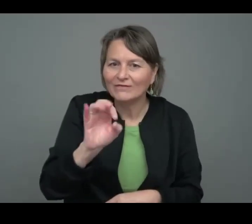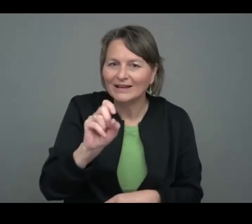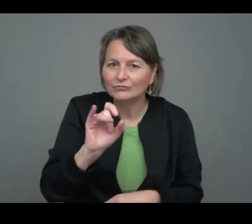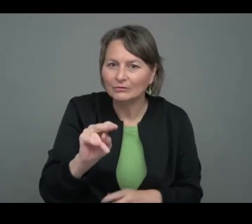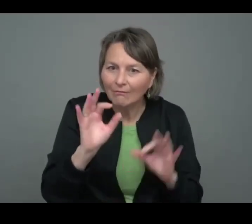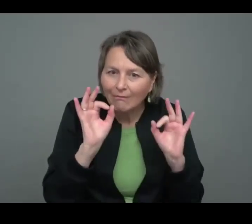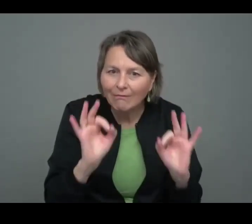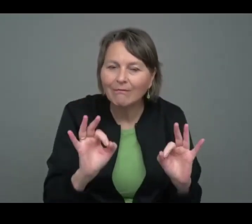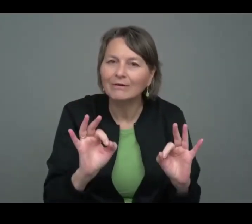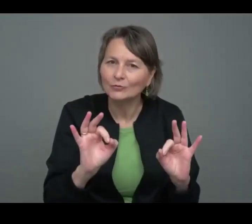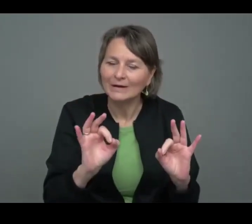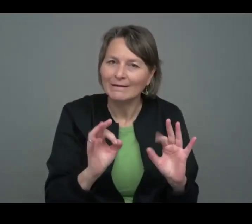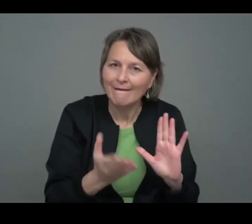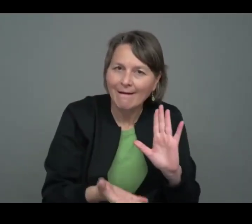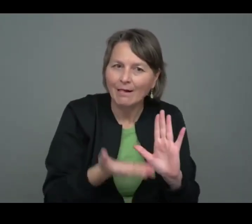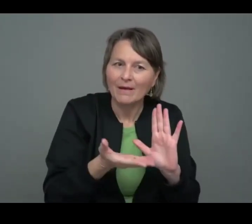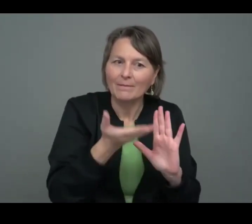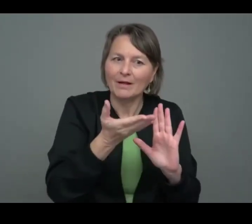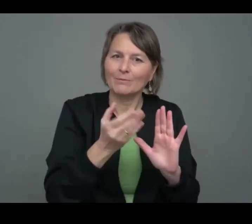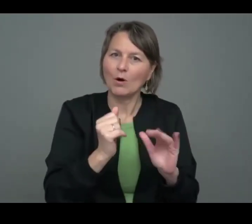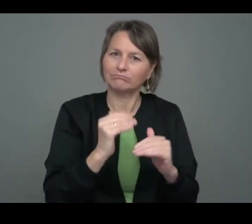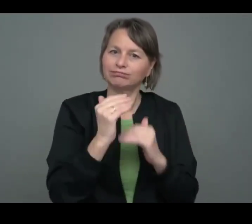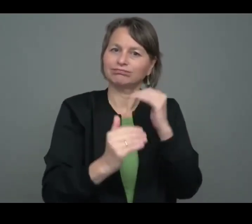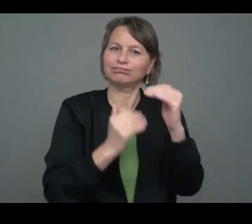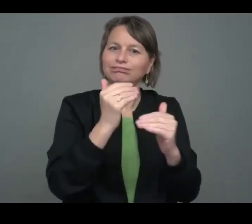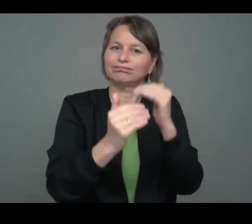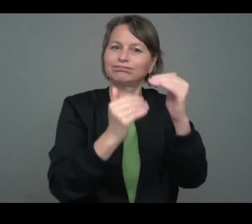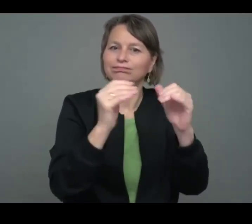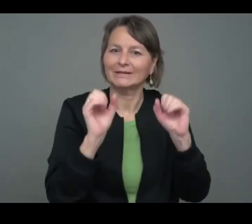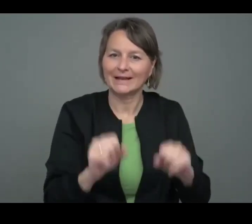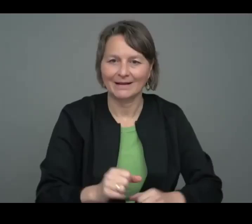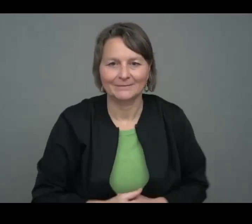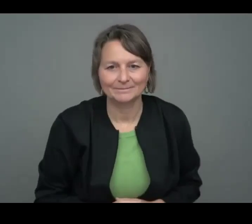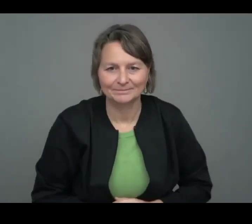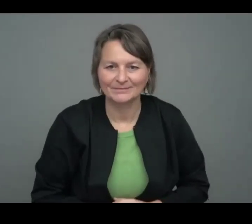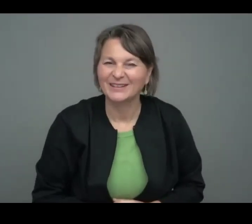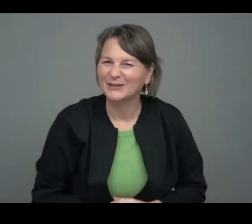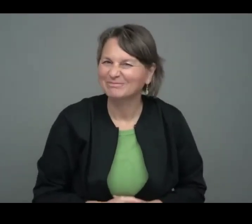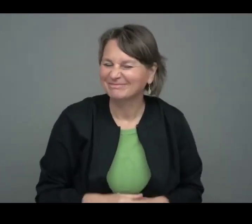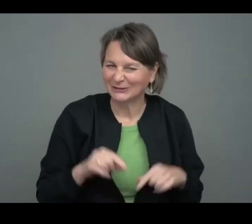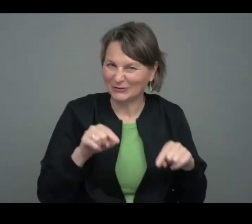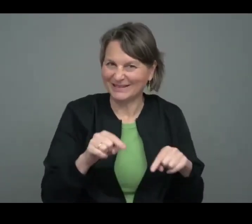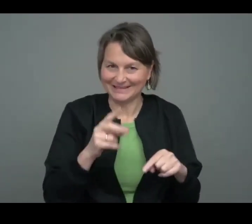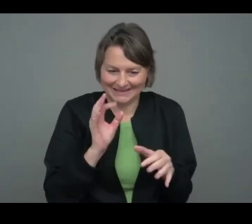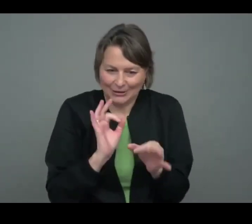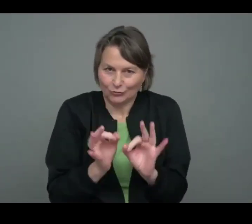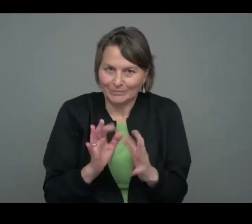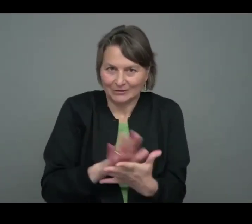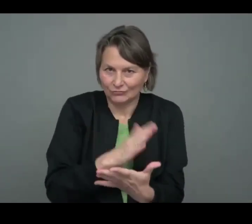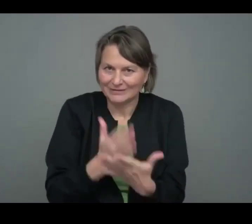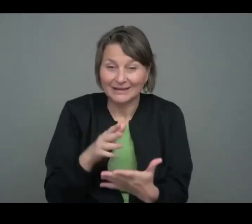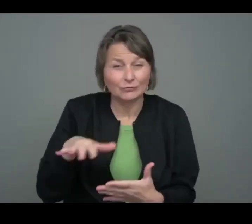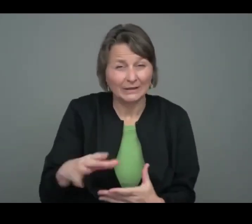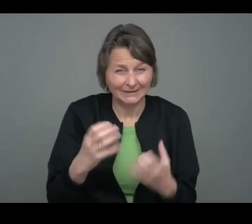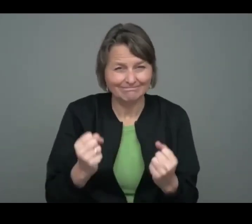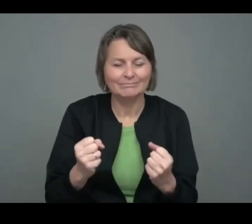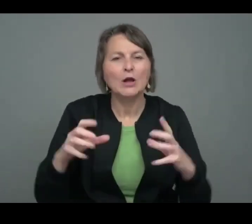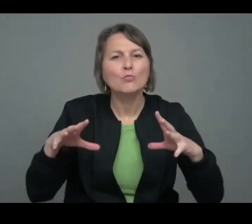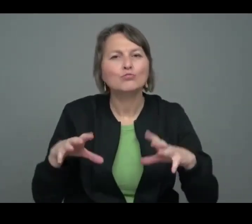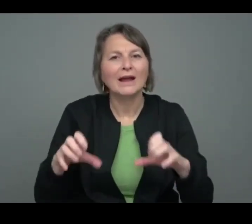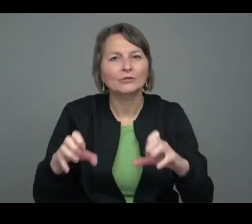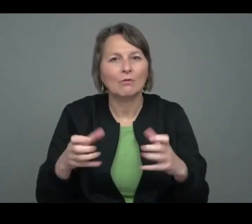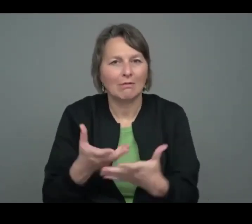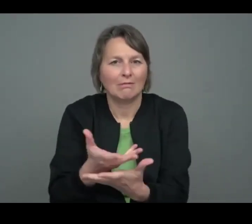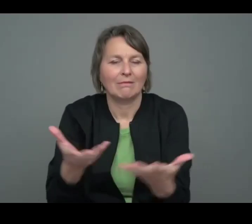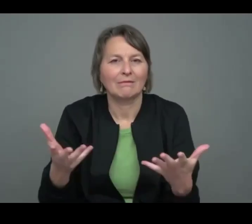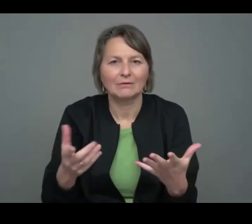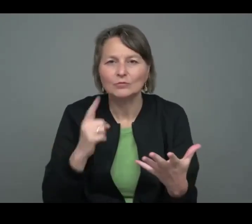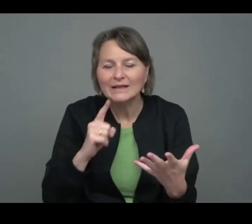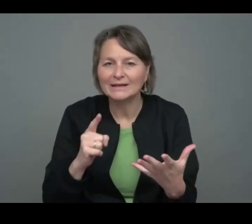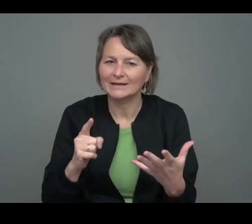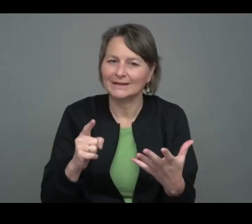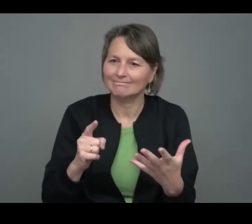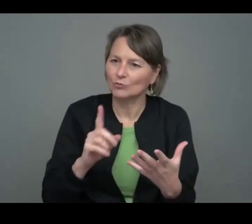advance the profession. we can develop further the profession we are involved with. So we